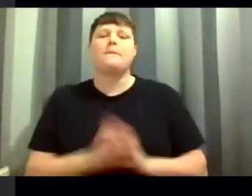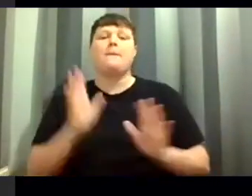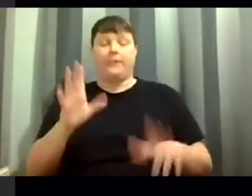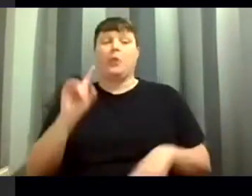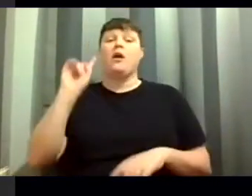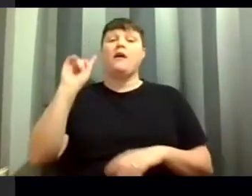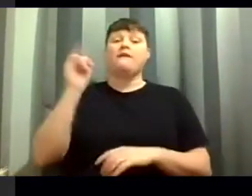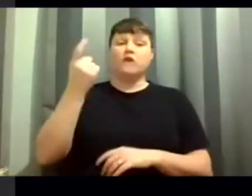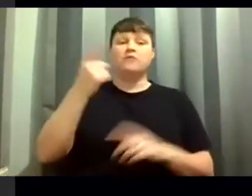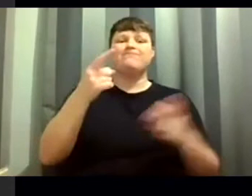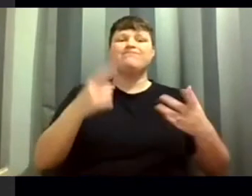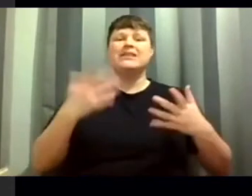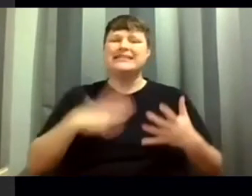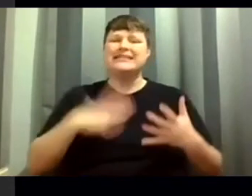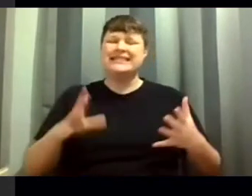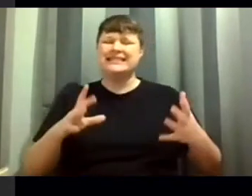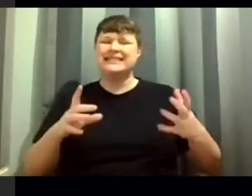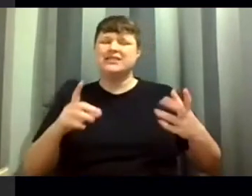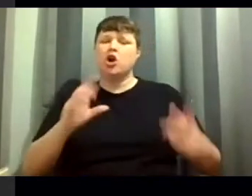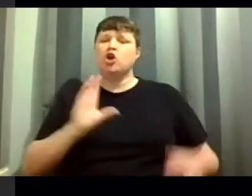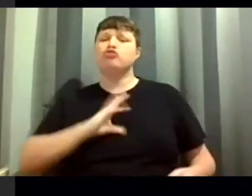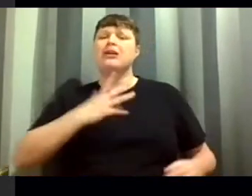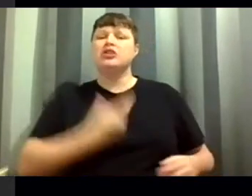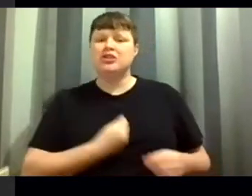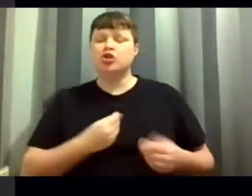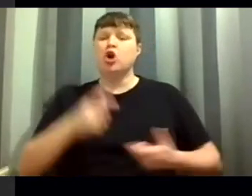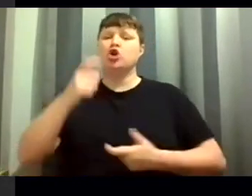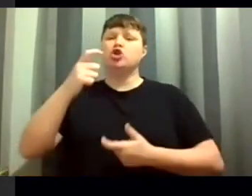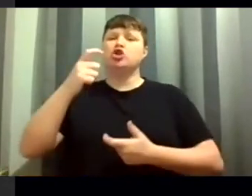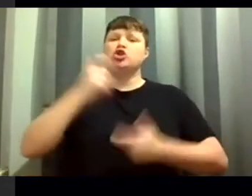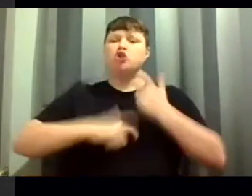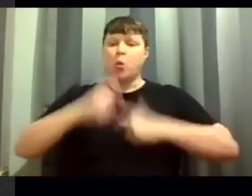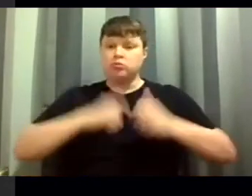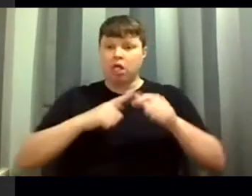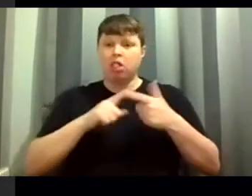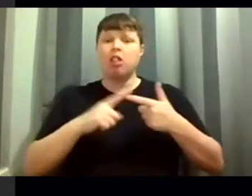up transition into a social, medical, and legal thing really helps explain it. They're separate